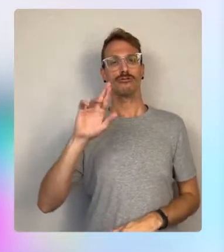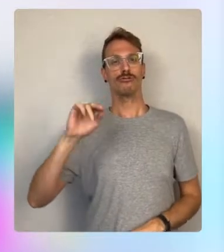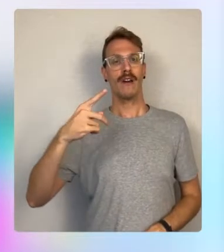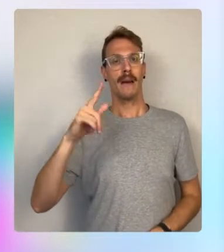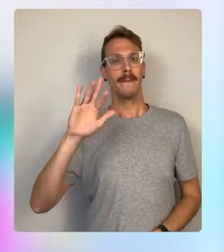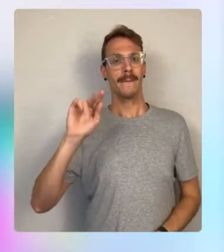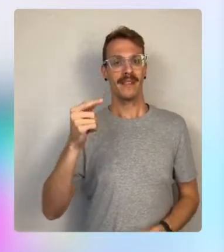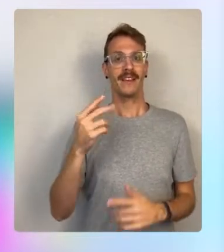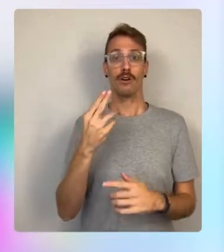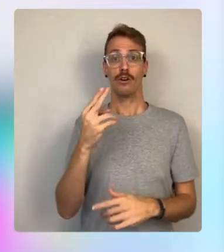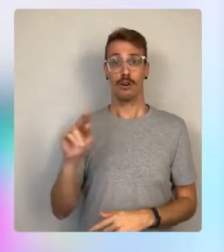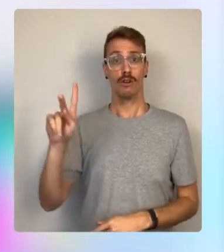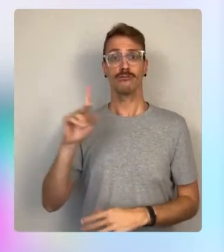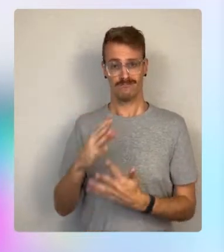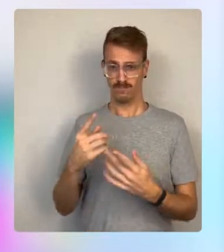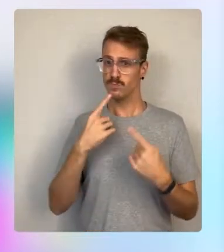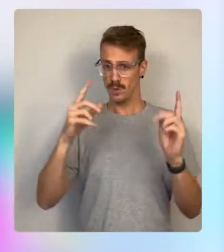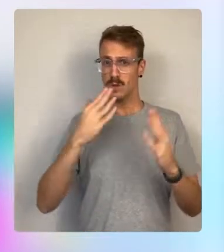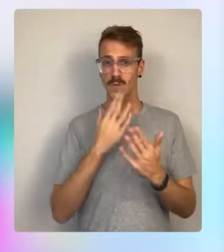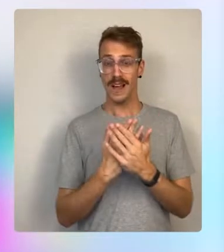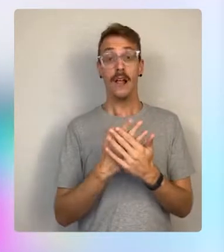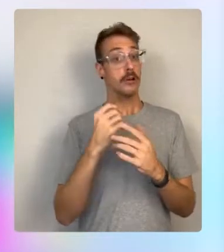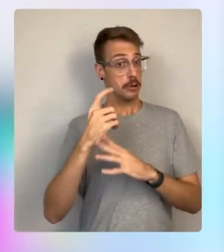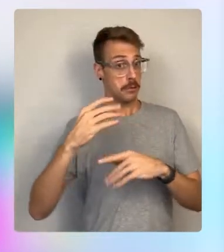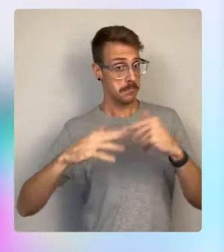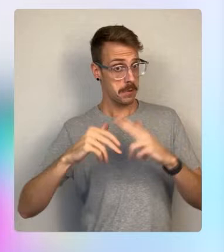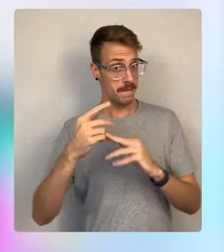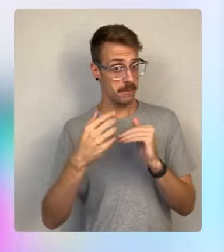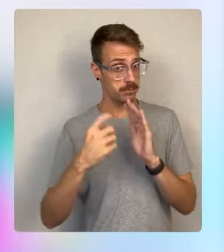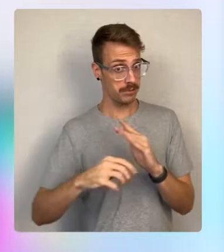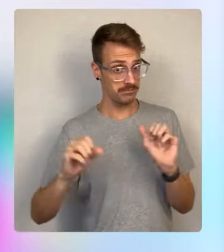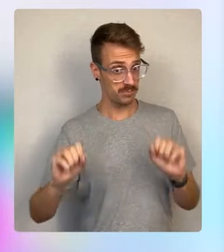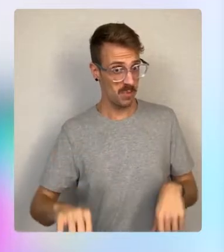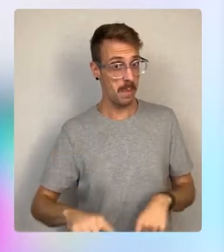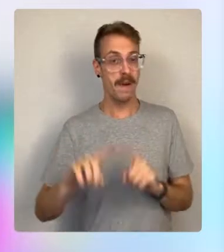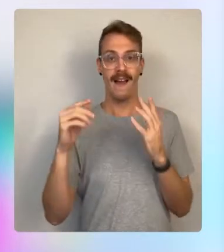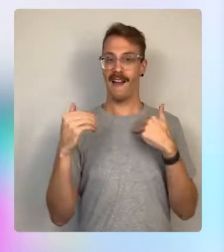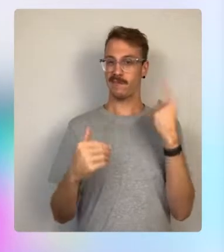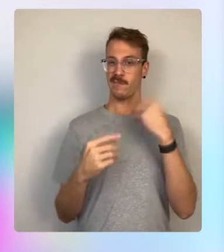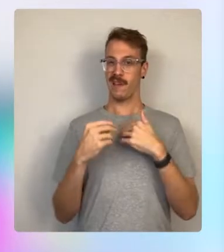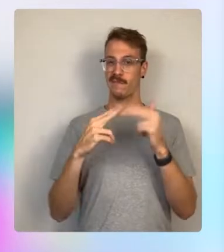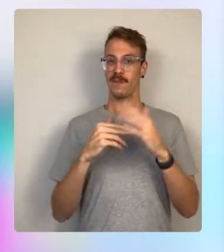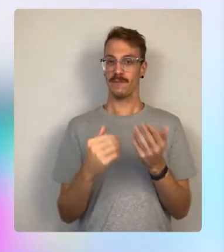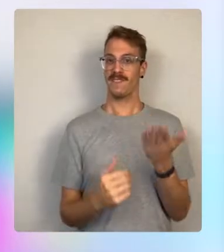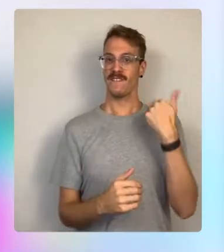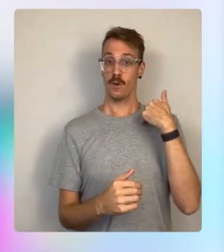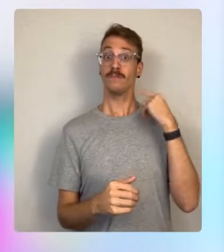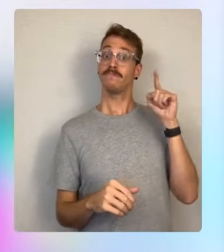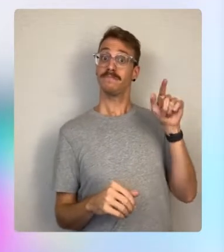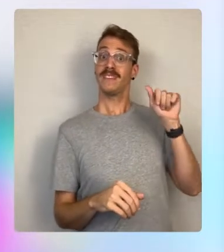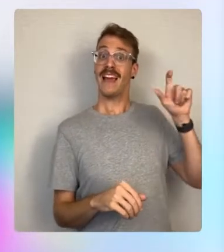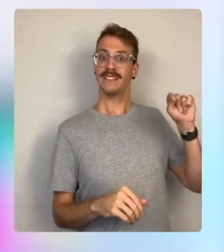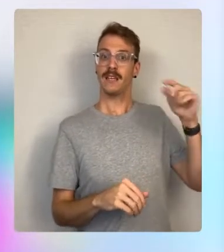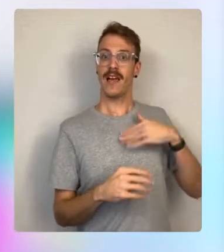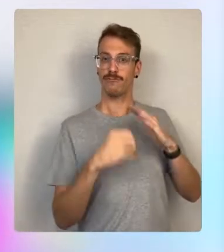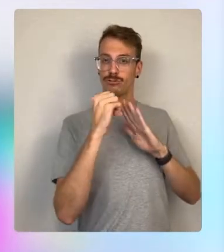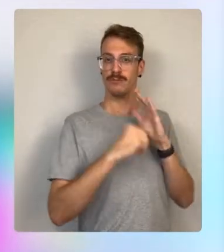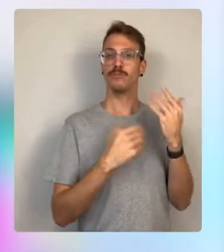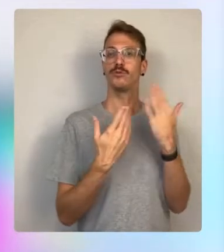We could build one from scratch, but I have here in my Asset Library something I made earlier. This asset has a script that uses a new Update event